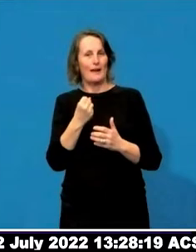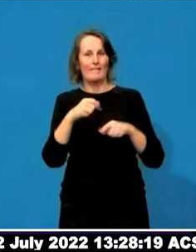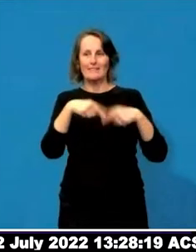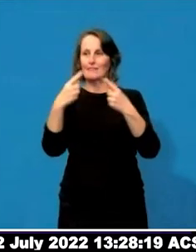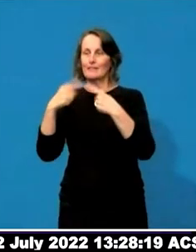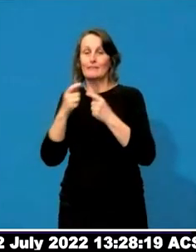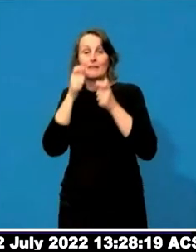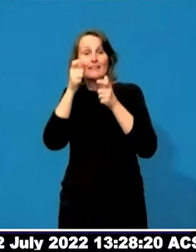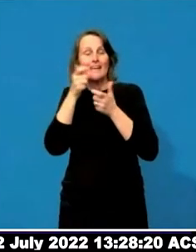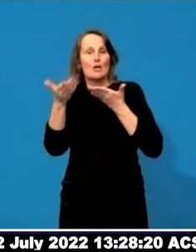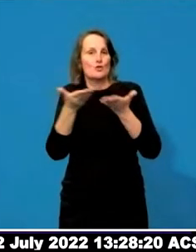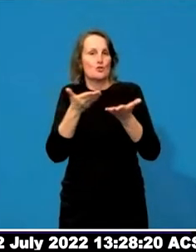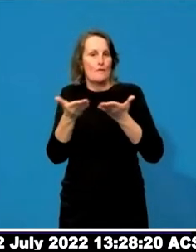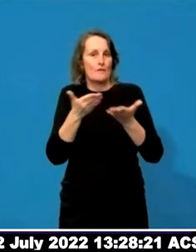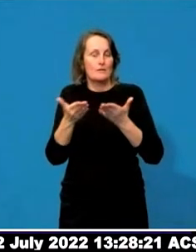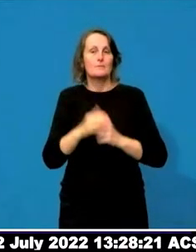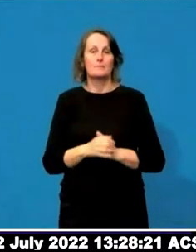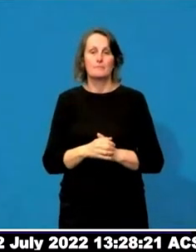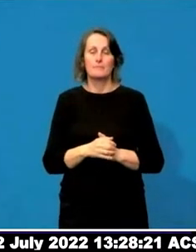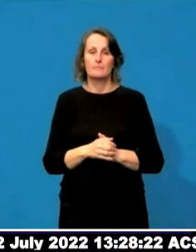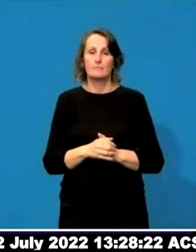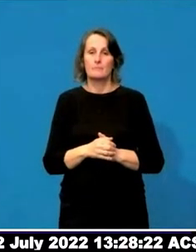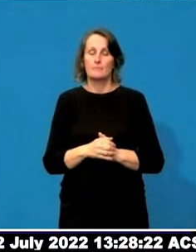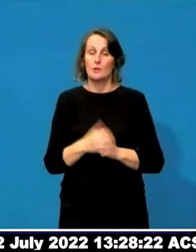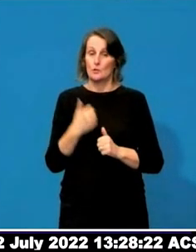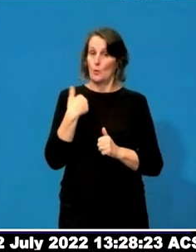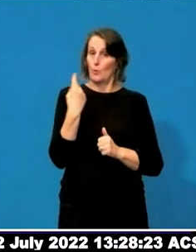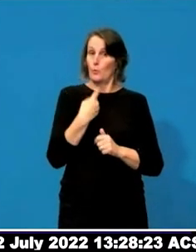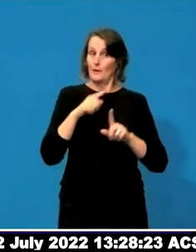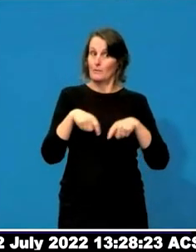We get subcontracted to deliver those services out on the Lands,